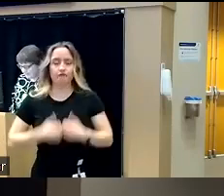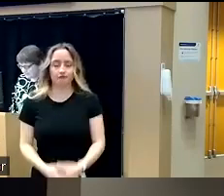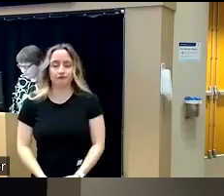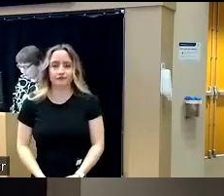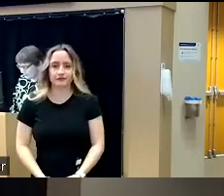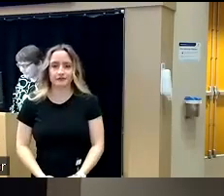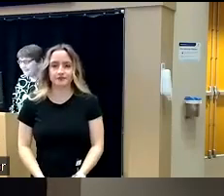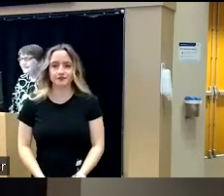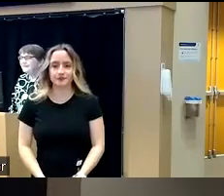so